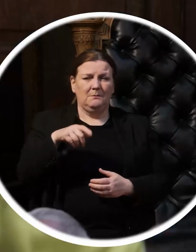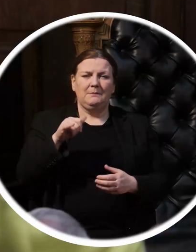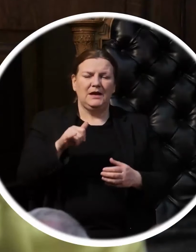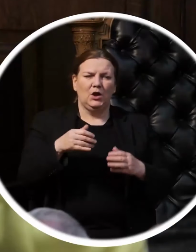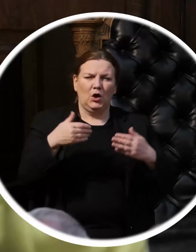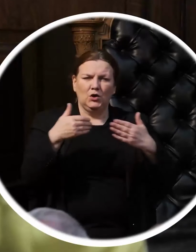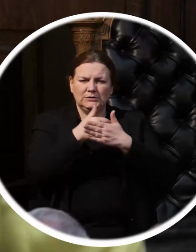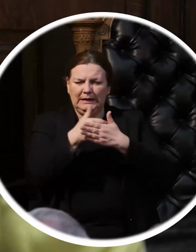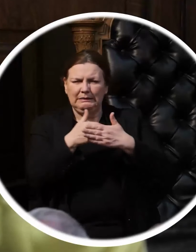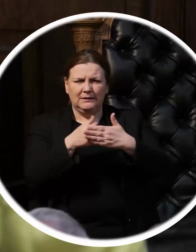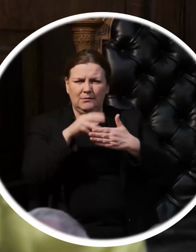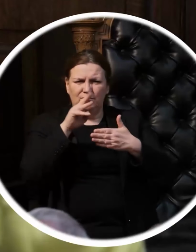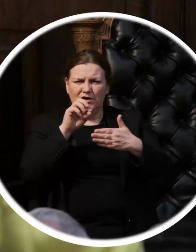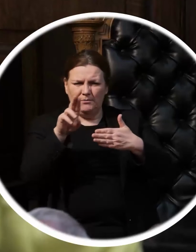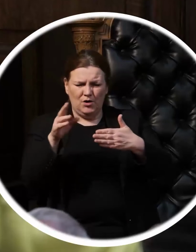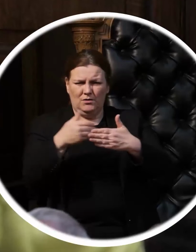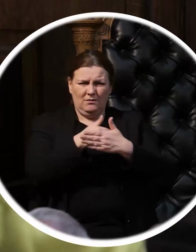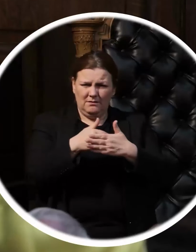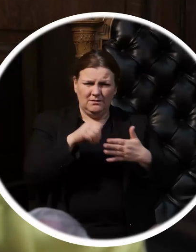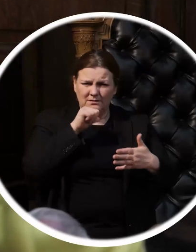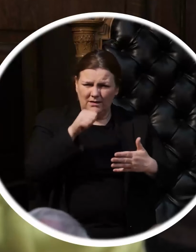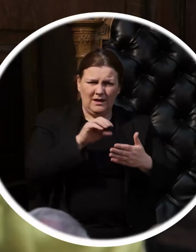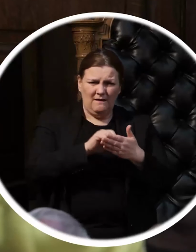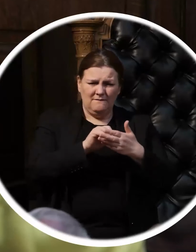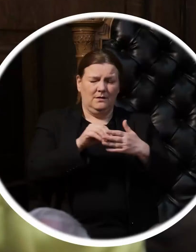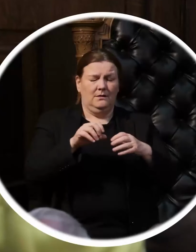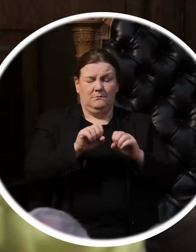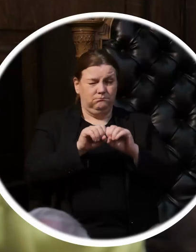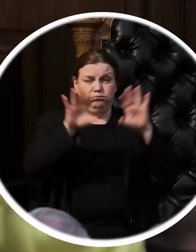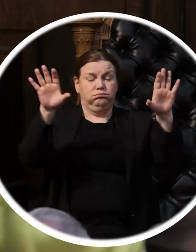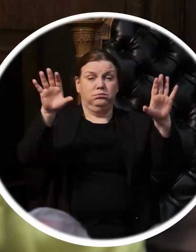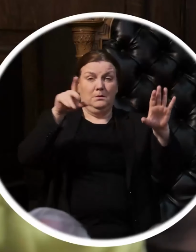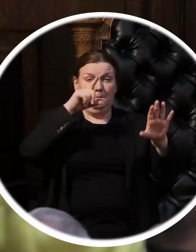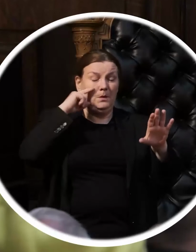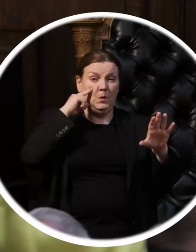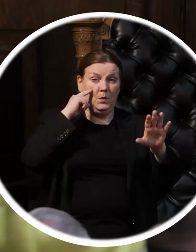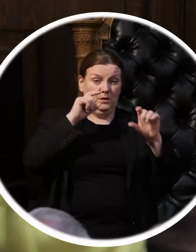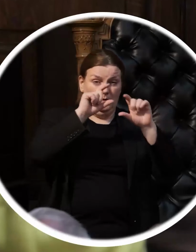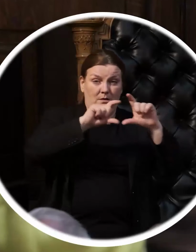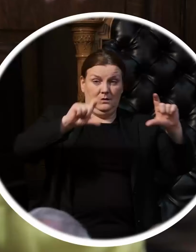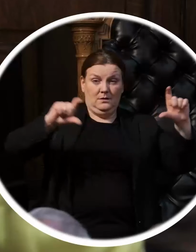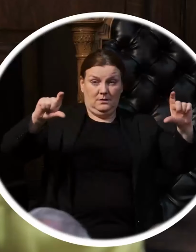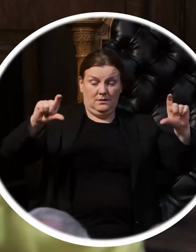Surely to goodness they wouldn't have had bright blue kind of cast iron balustrades.